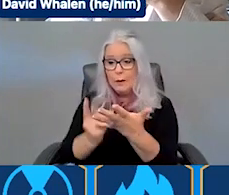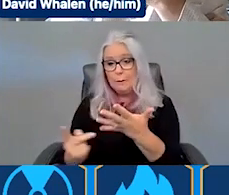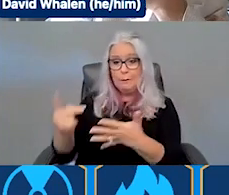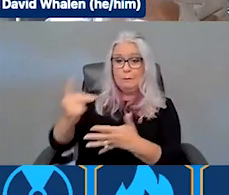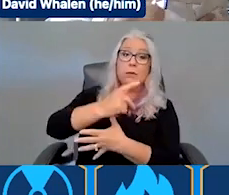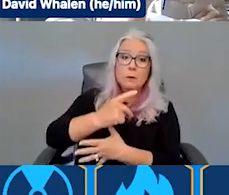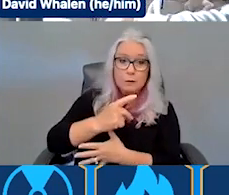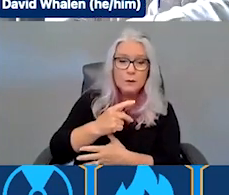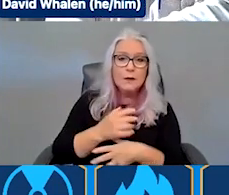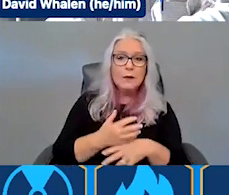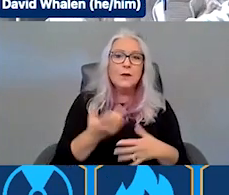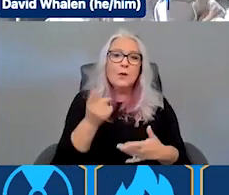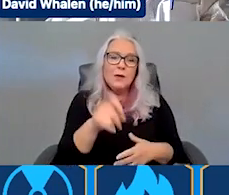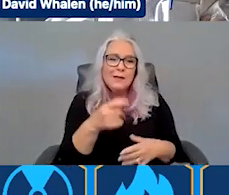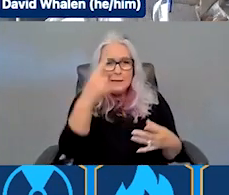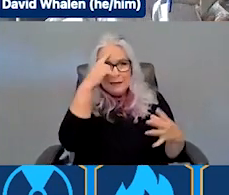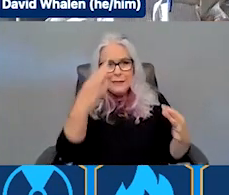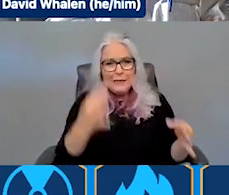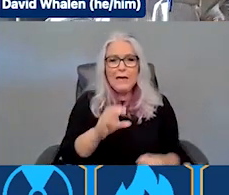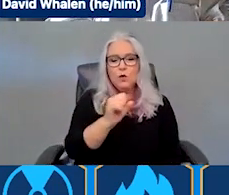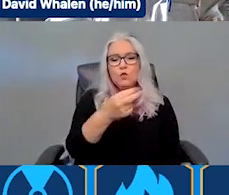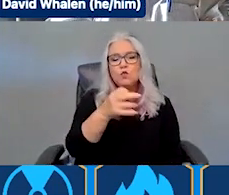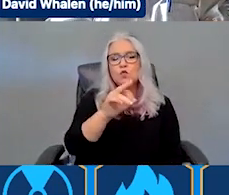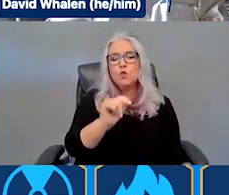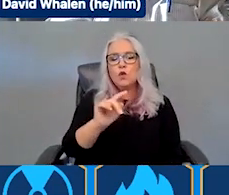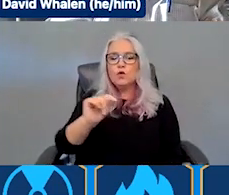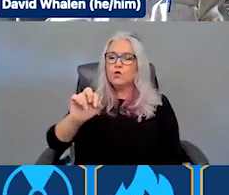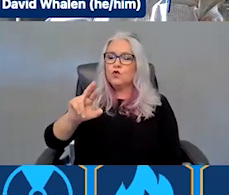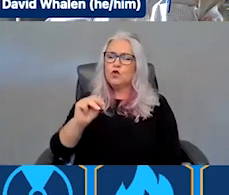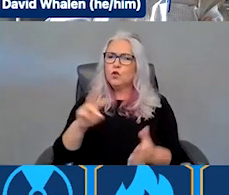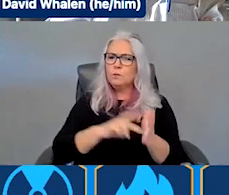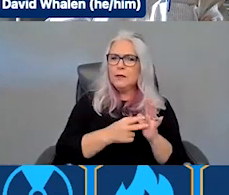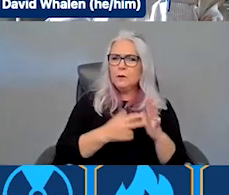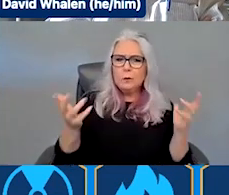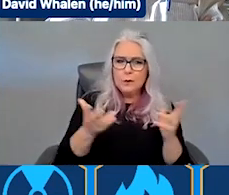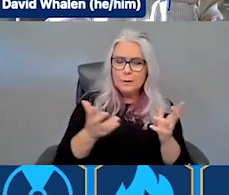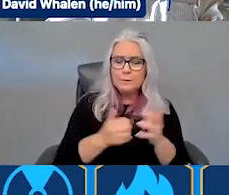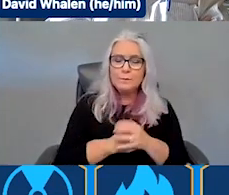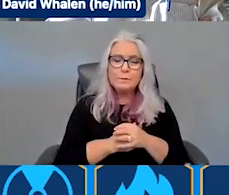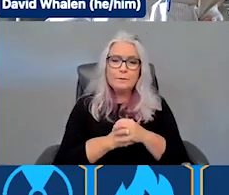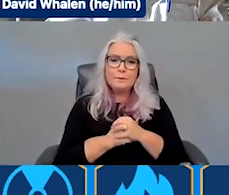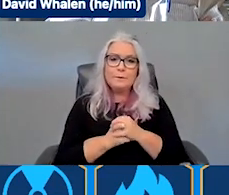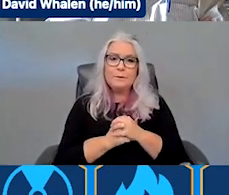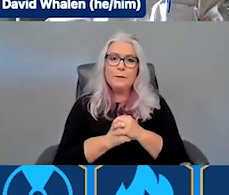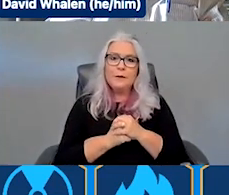what short term means. And so that is one way of setting a criteria is trying to figure out